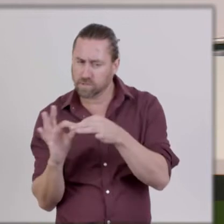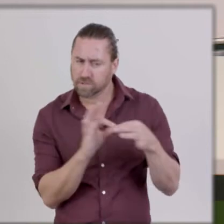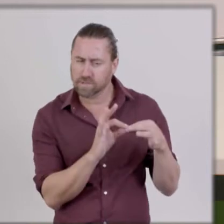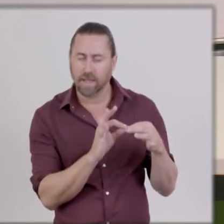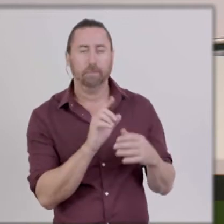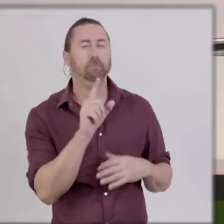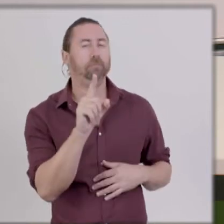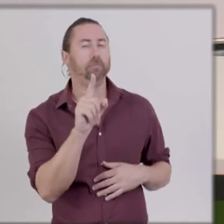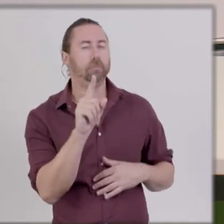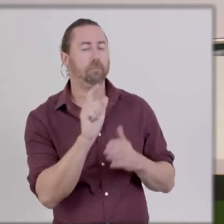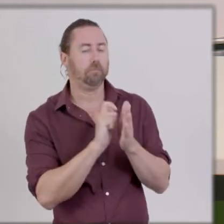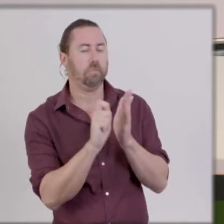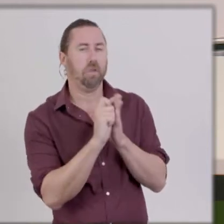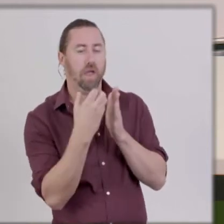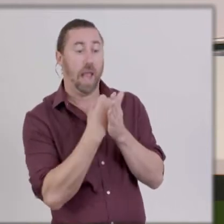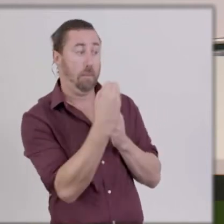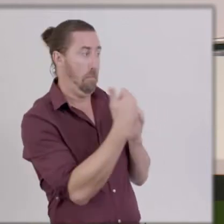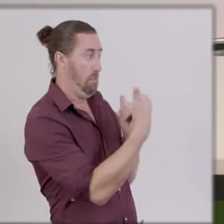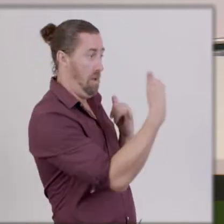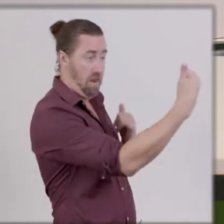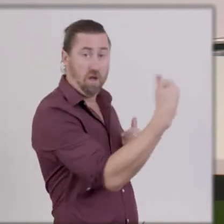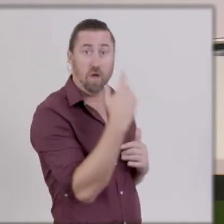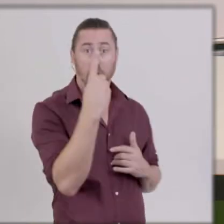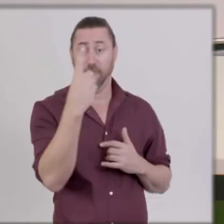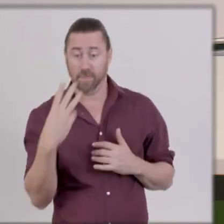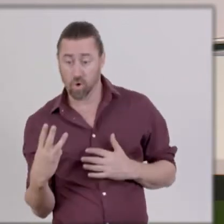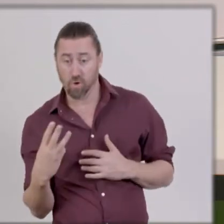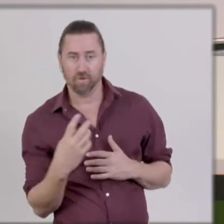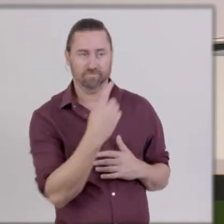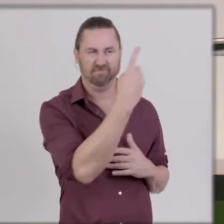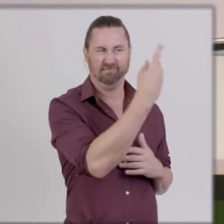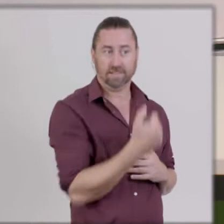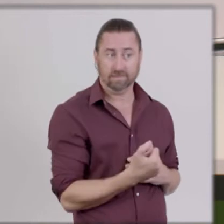that shows both thirds and sixths. Here's one I did before.